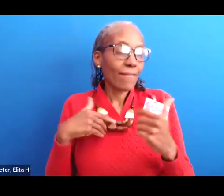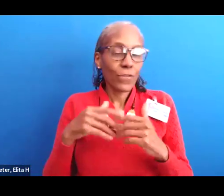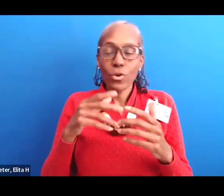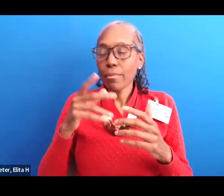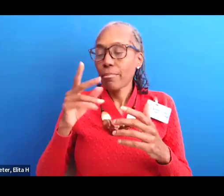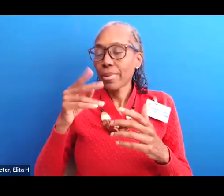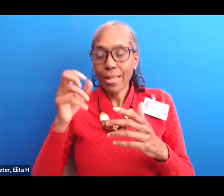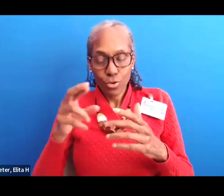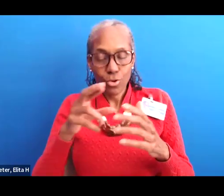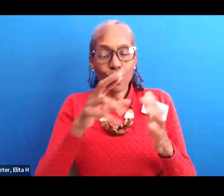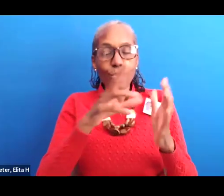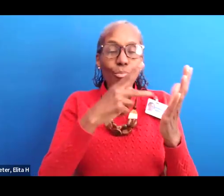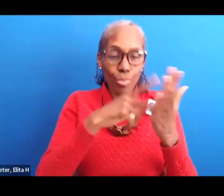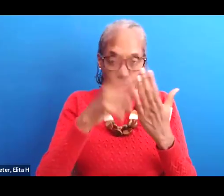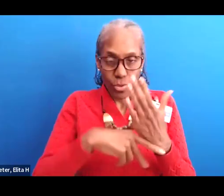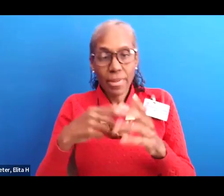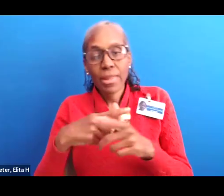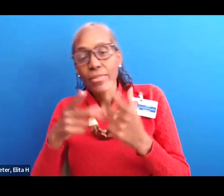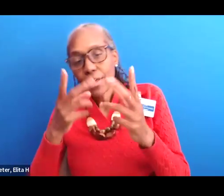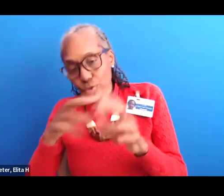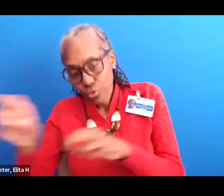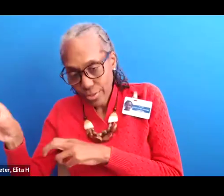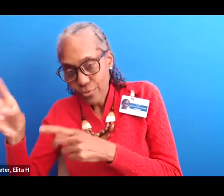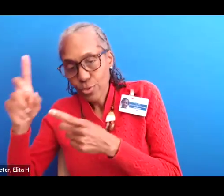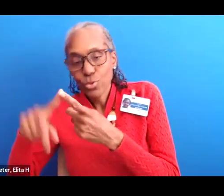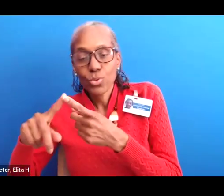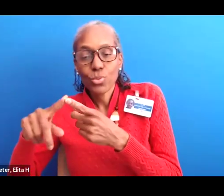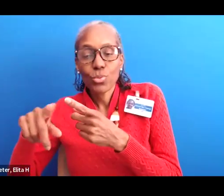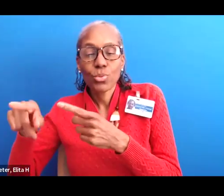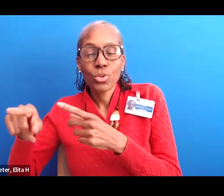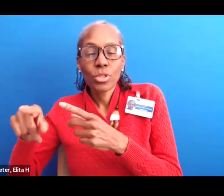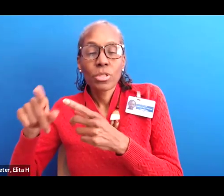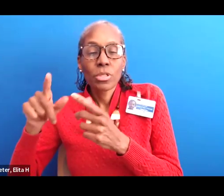Then you can transfer, go right into the shower, get cleaned after.